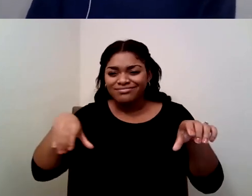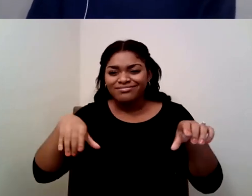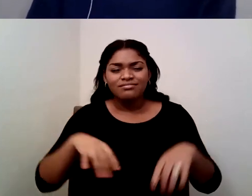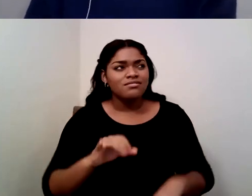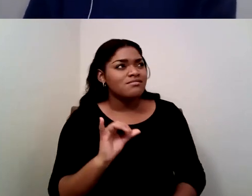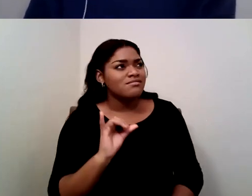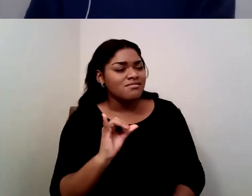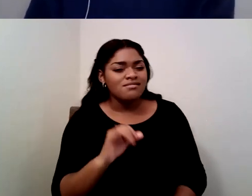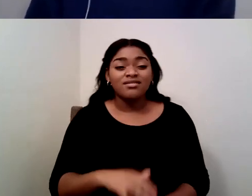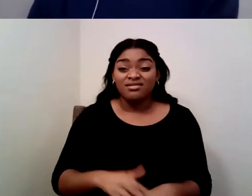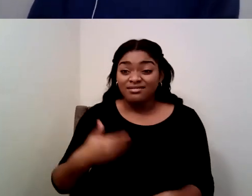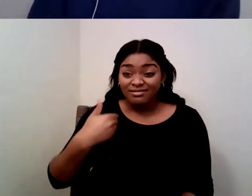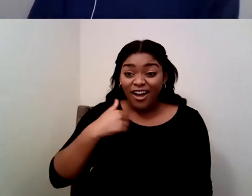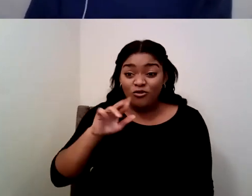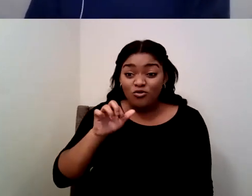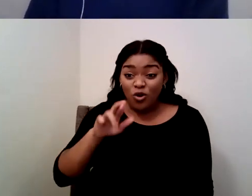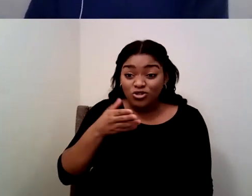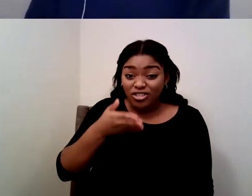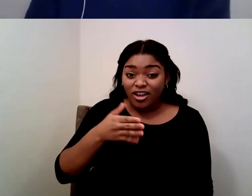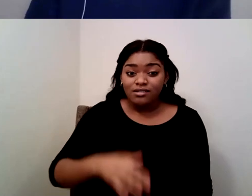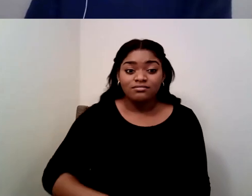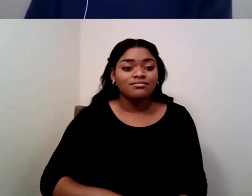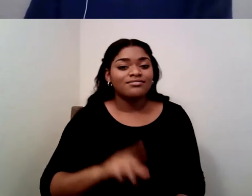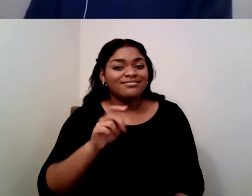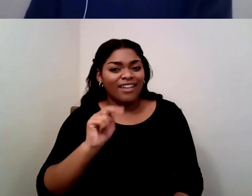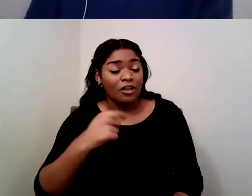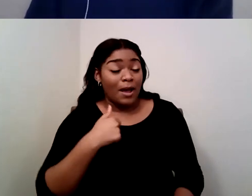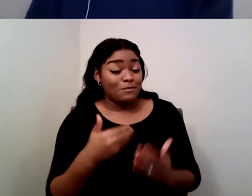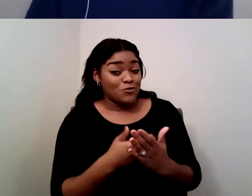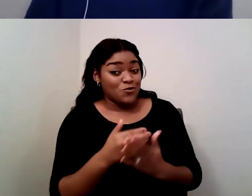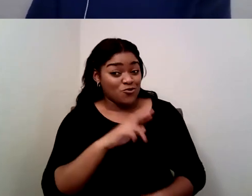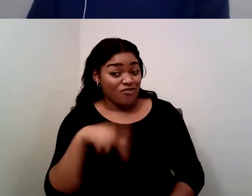And they have a roaster right in there. I am pretty new to Rochester so this is news to me.